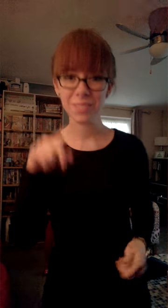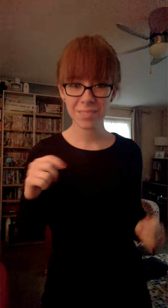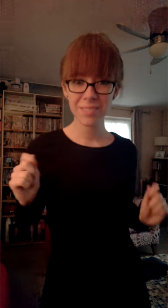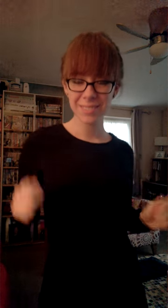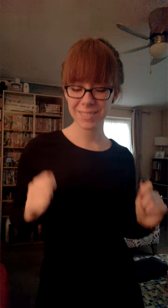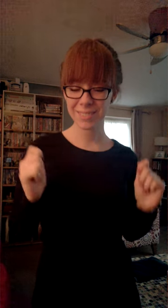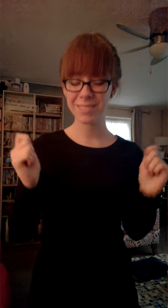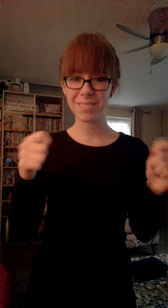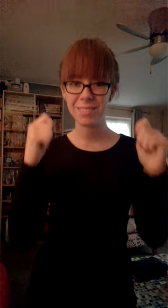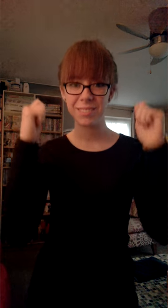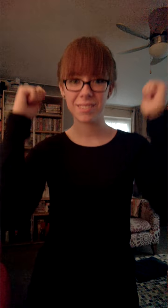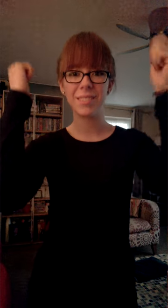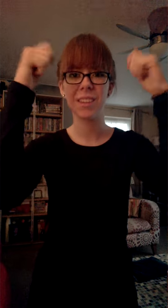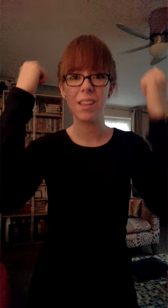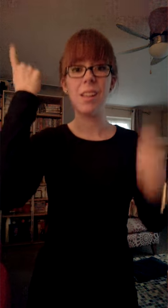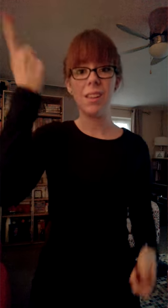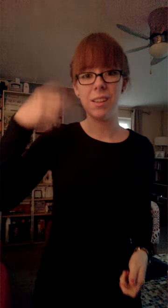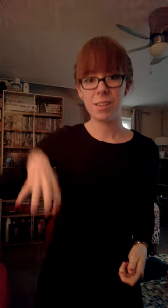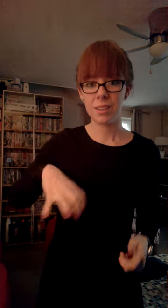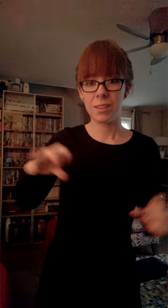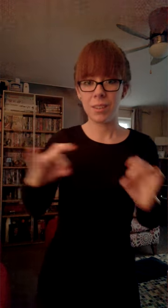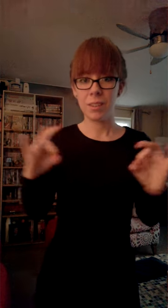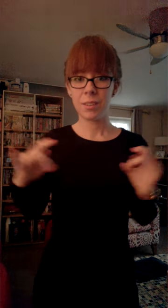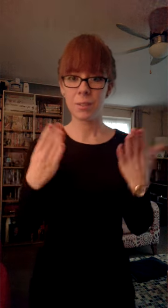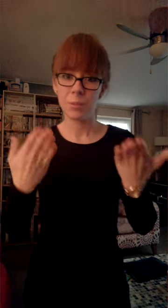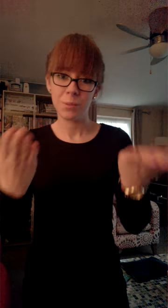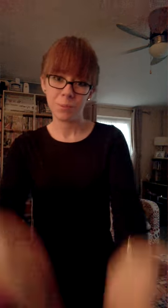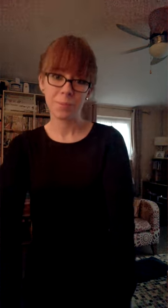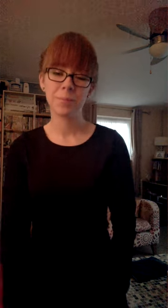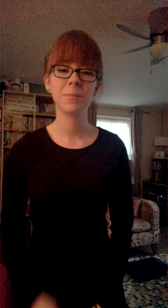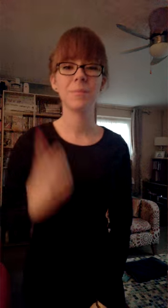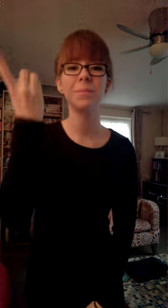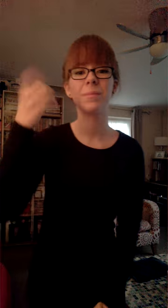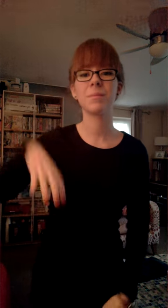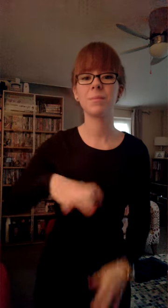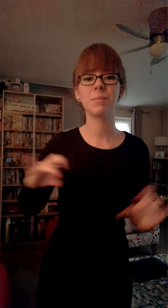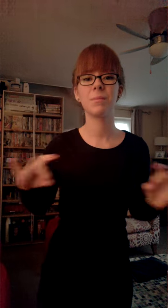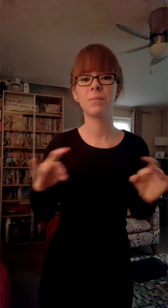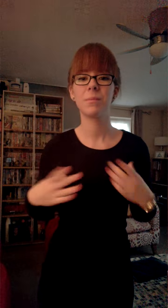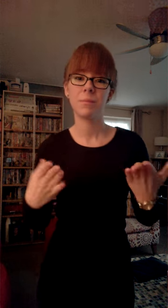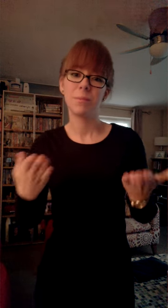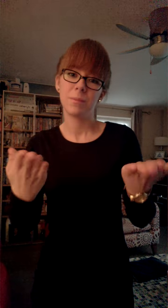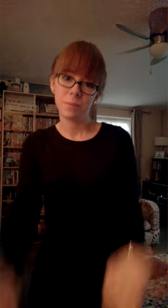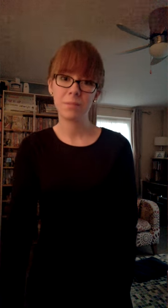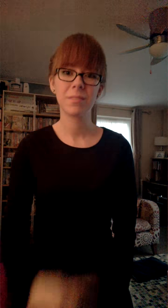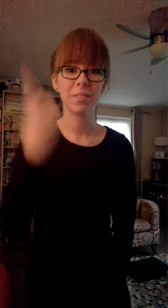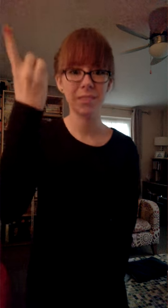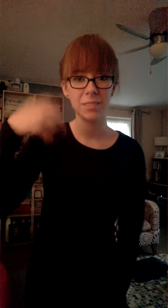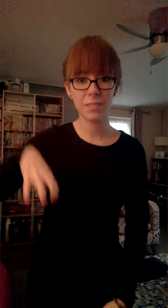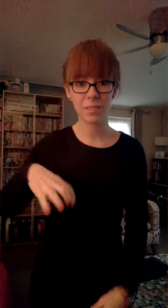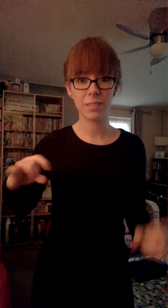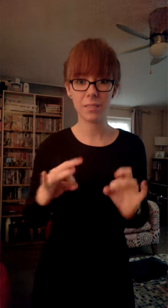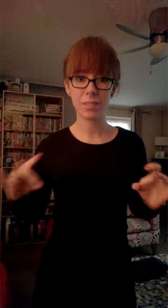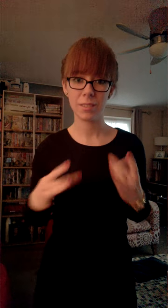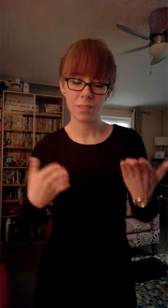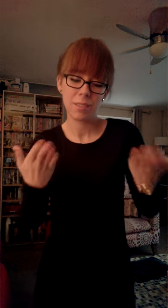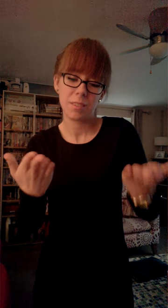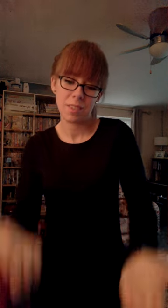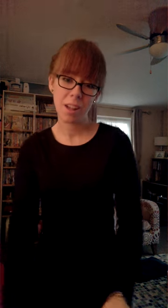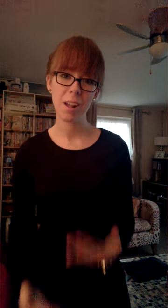Girls hit your hallelujah 'Cause Uptown Funk gon' give it to ya 'Cause Uptown Funk gon' give it to ya 'Cause Uptown Funk gon' give it to ya